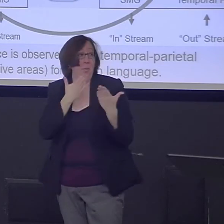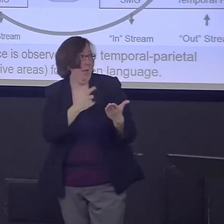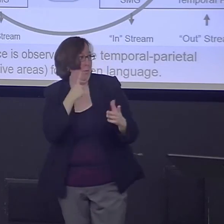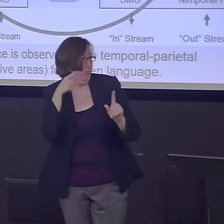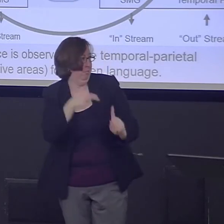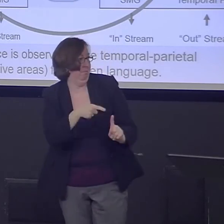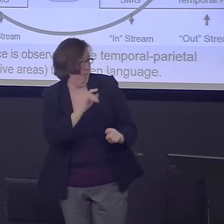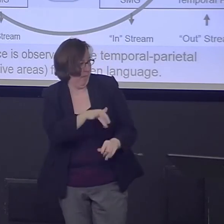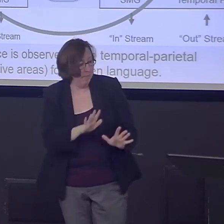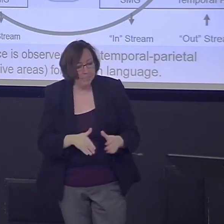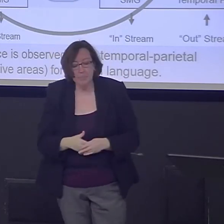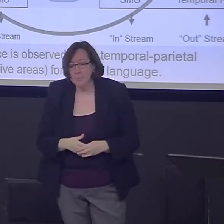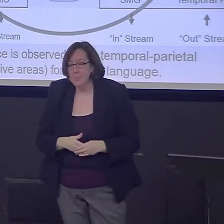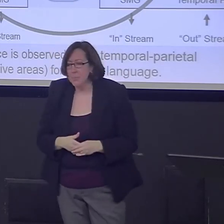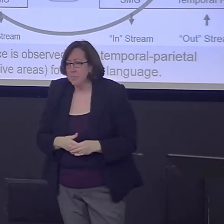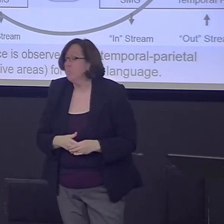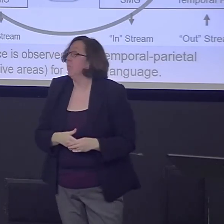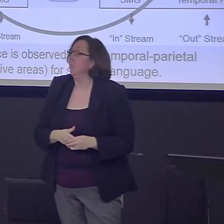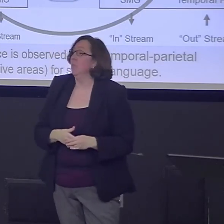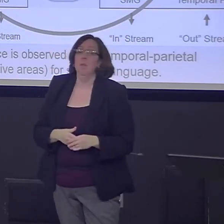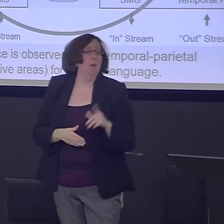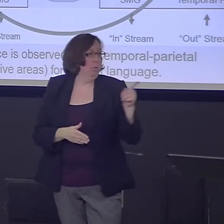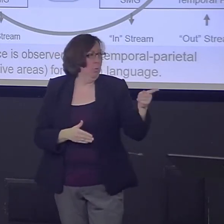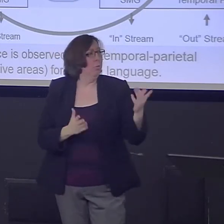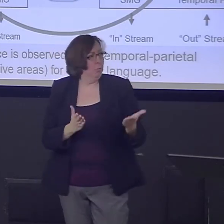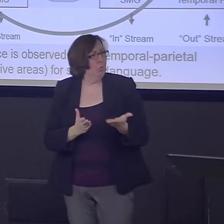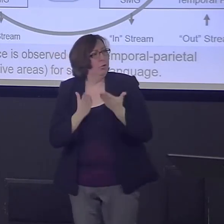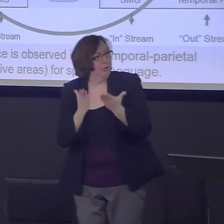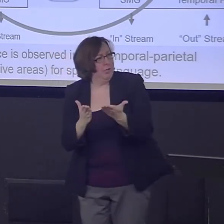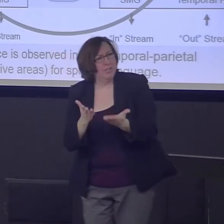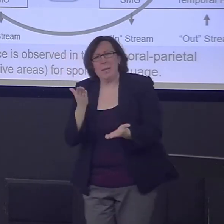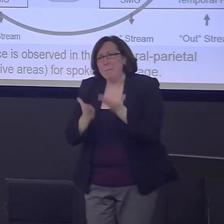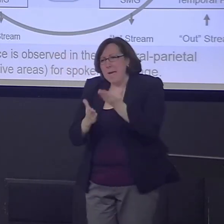Anyway, yes, so you were suggesting maybe that the subcentral area